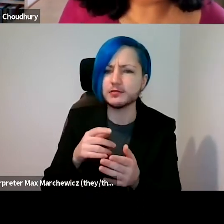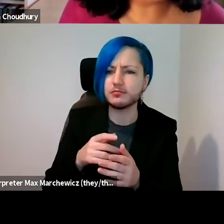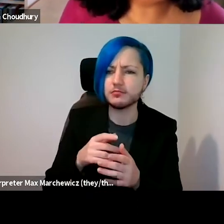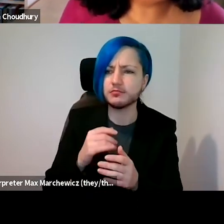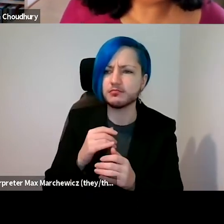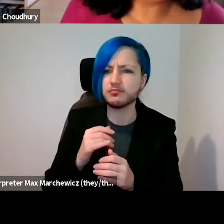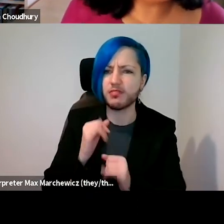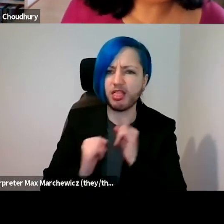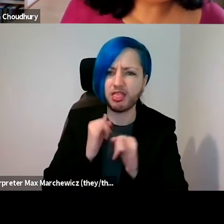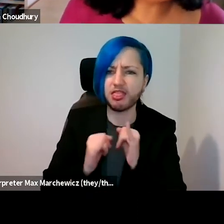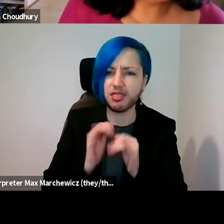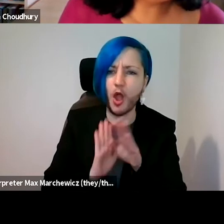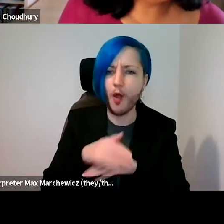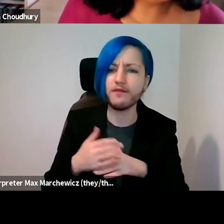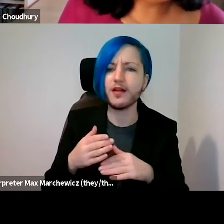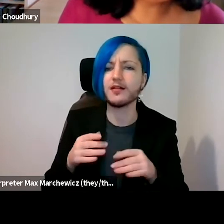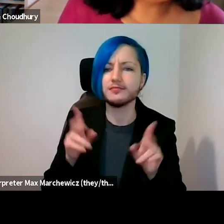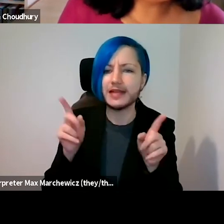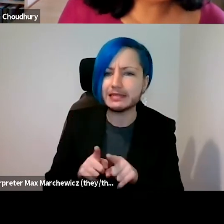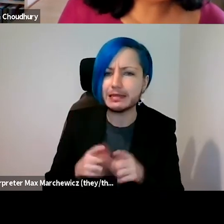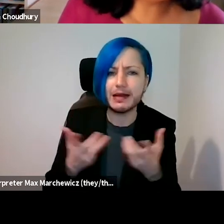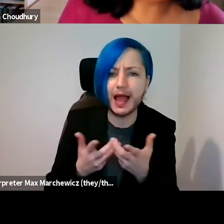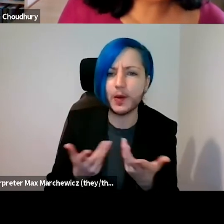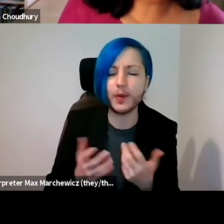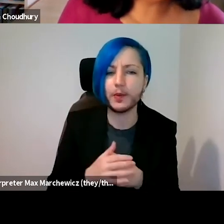Croftangry replies, and I quote,